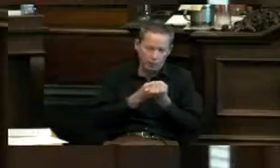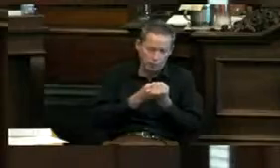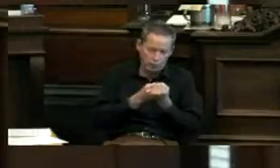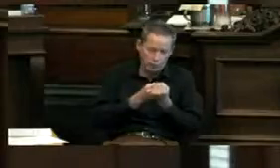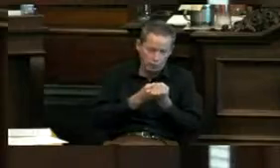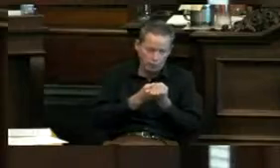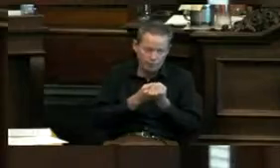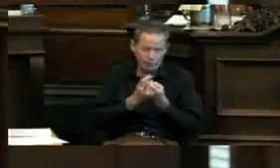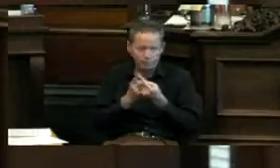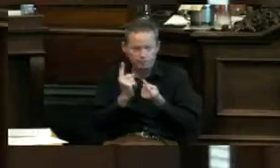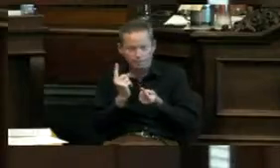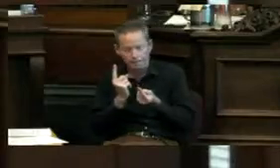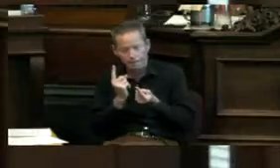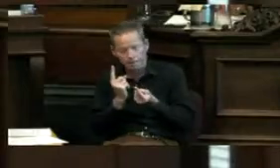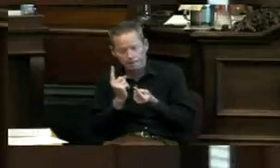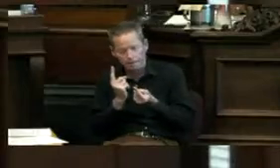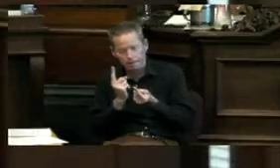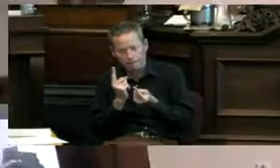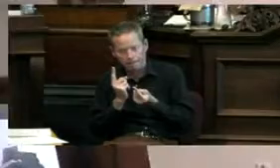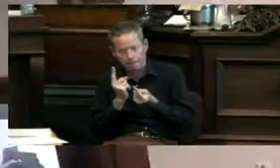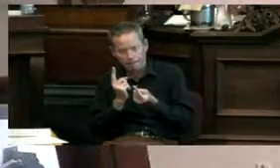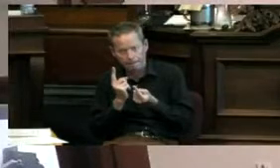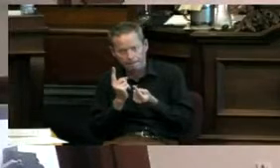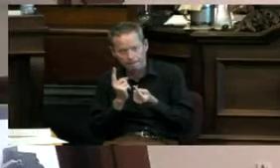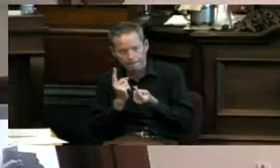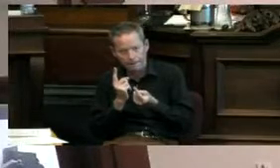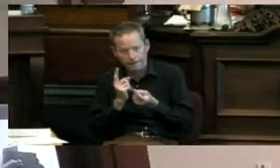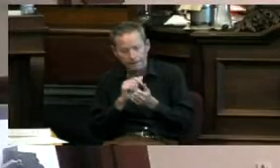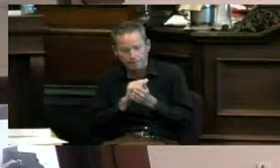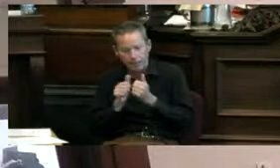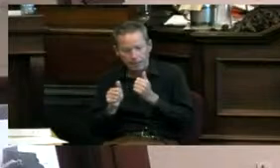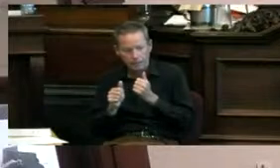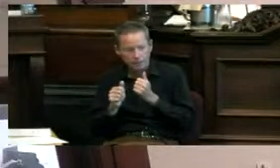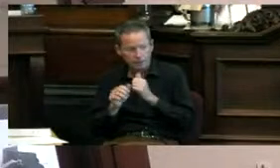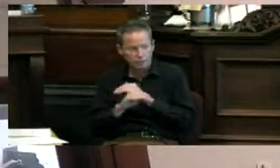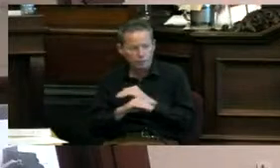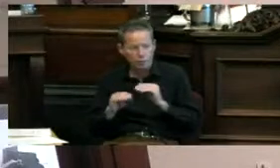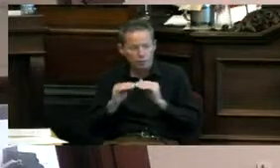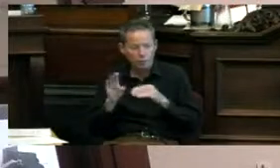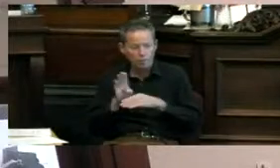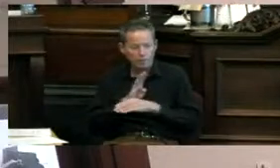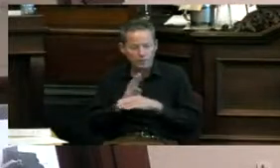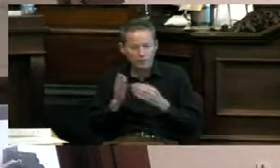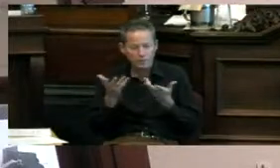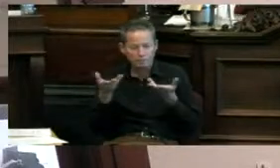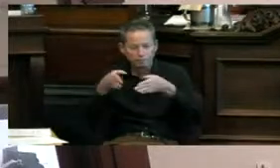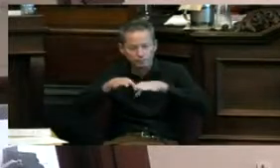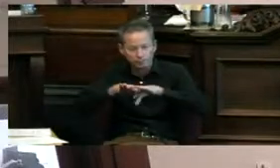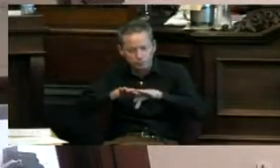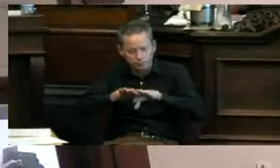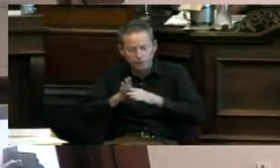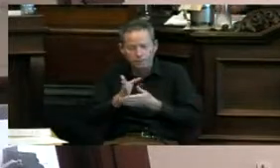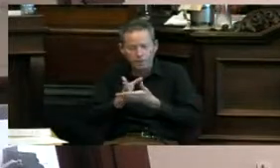I'll take a motion. It's been moved second and seconded. All in favor, please say aye. Aye.